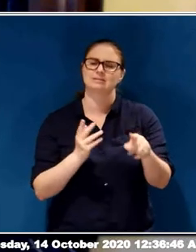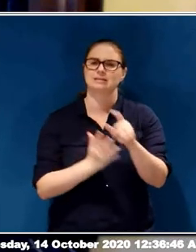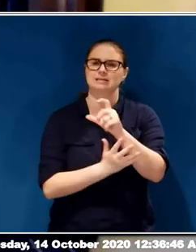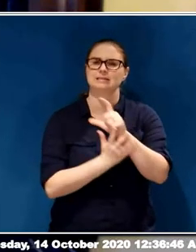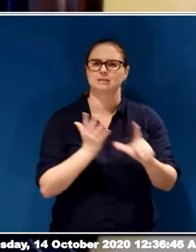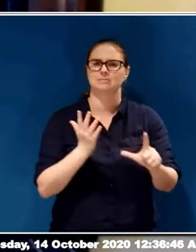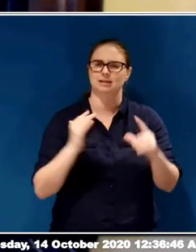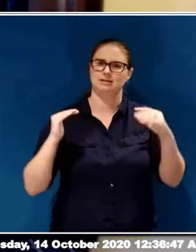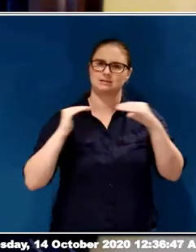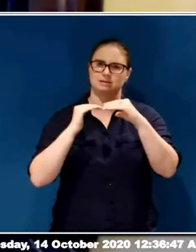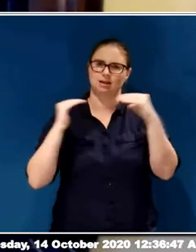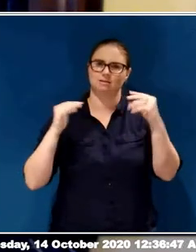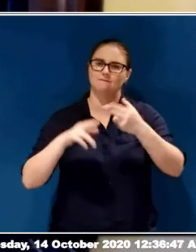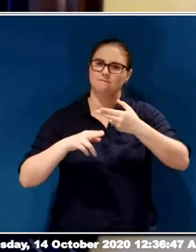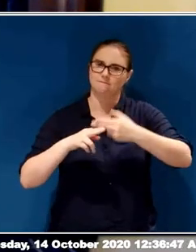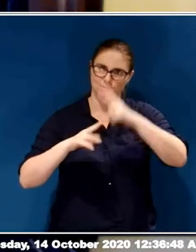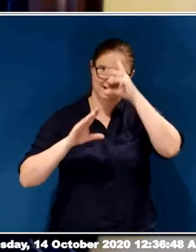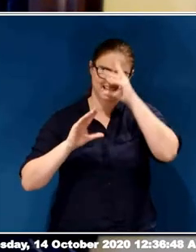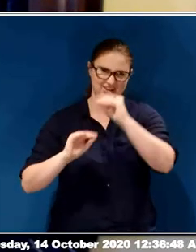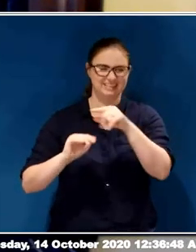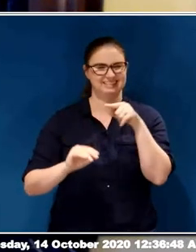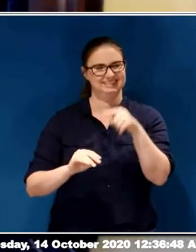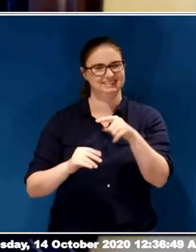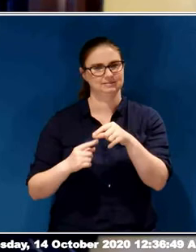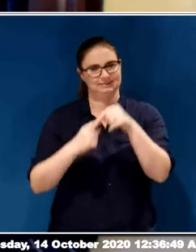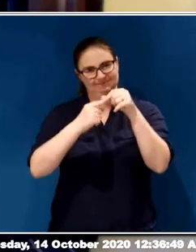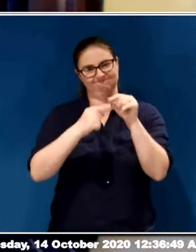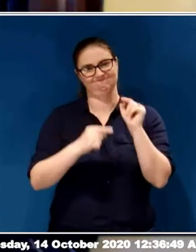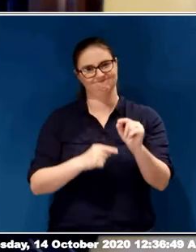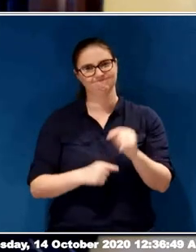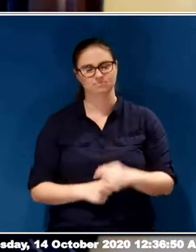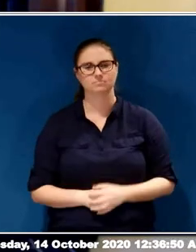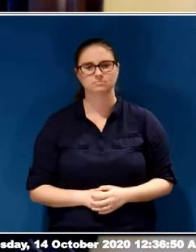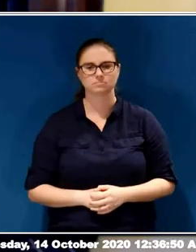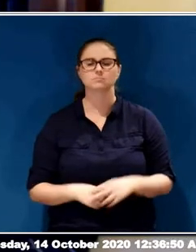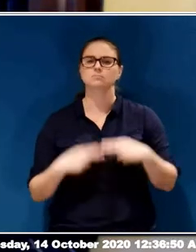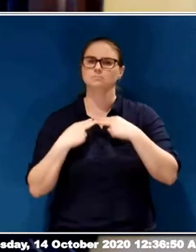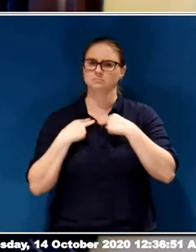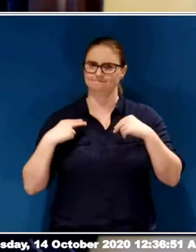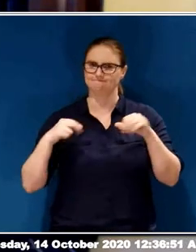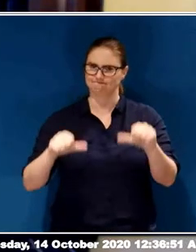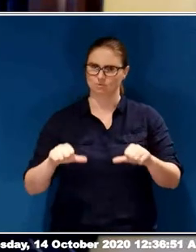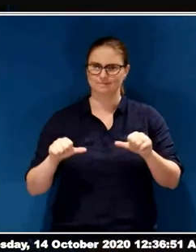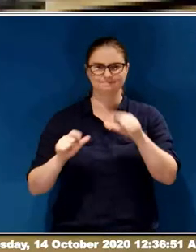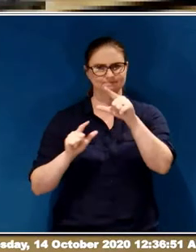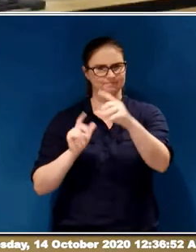So at paragraph 61 of your statement you state that within national policy and